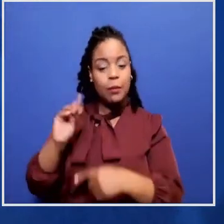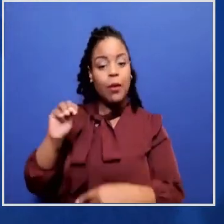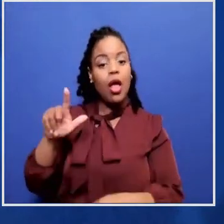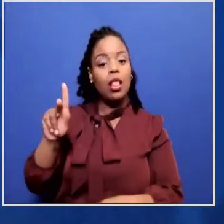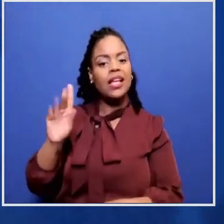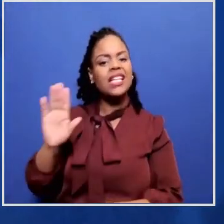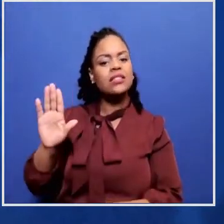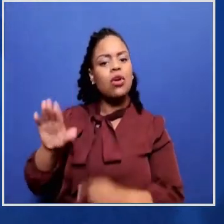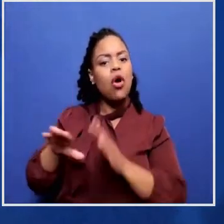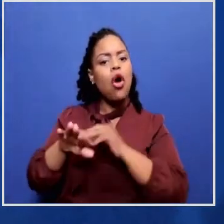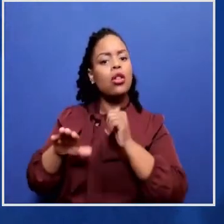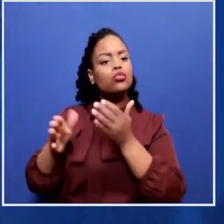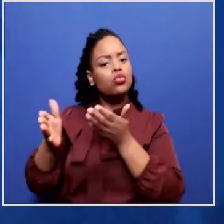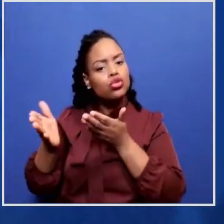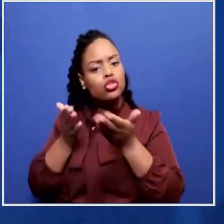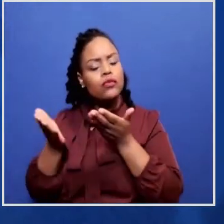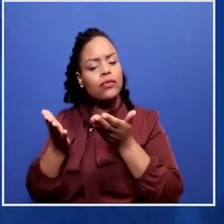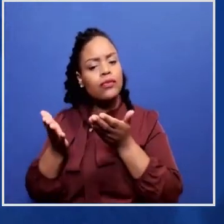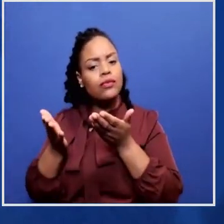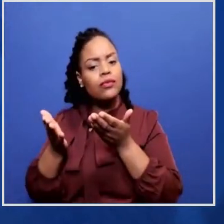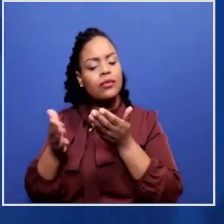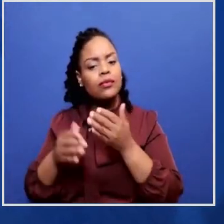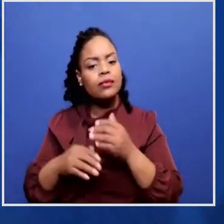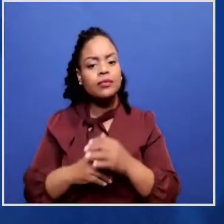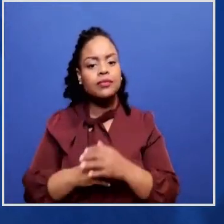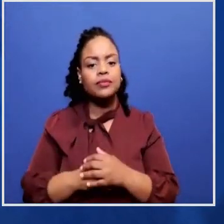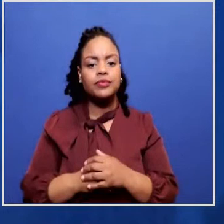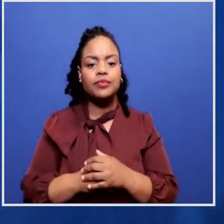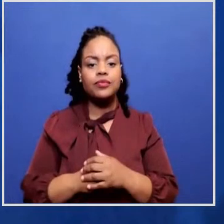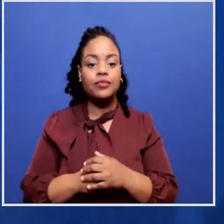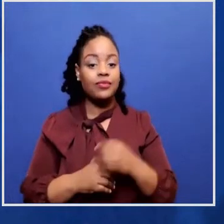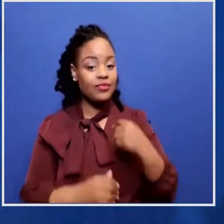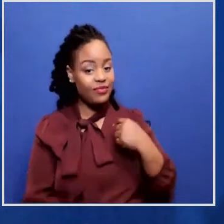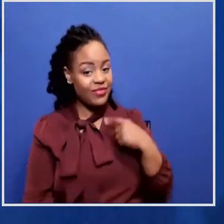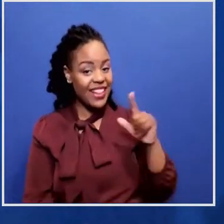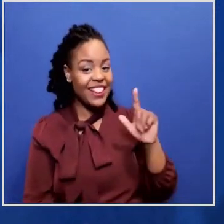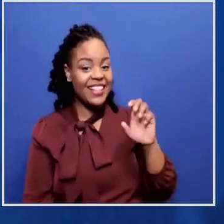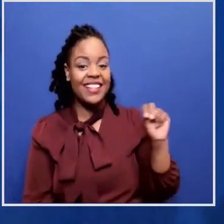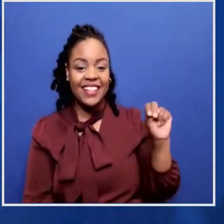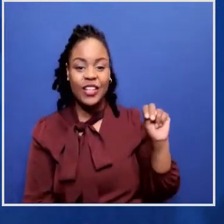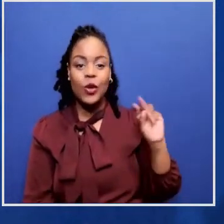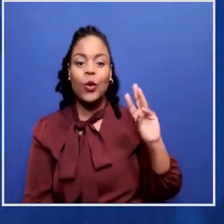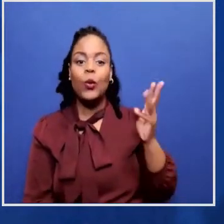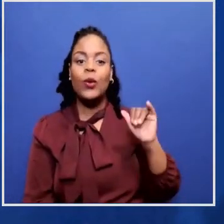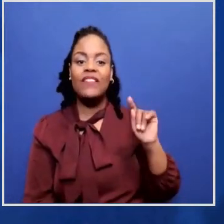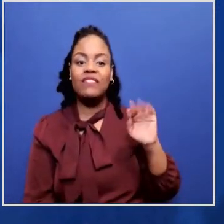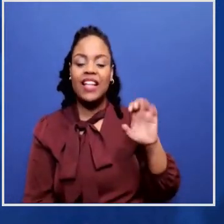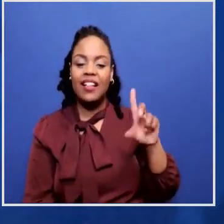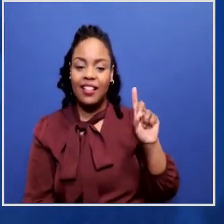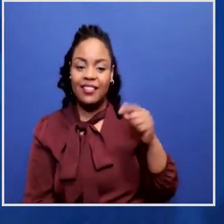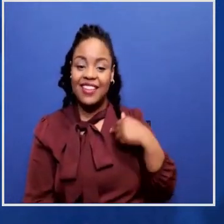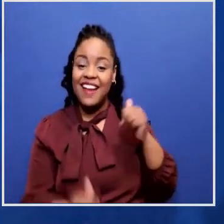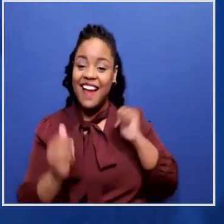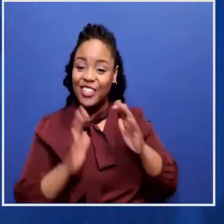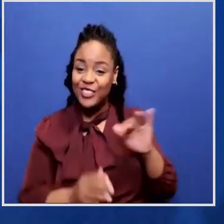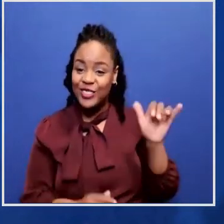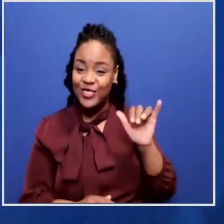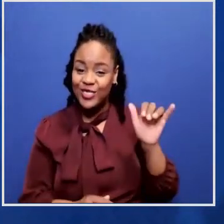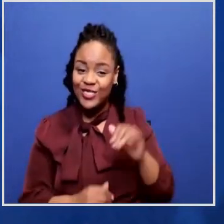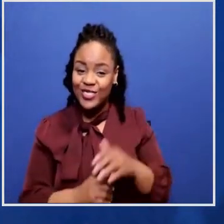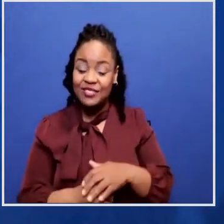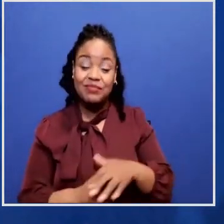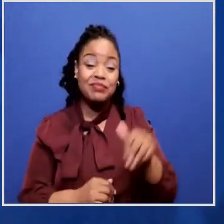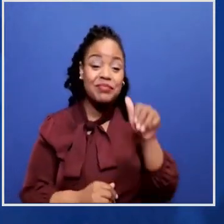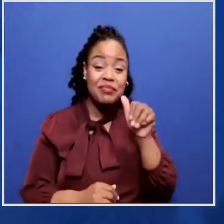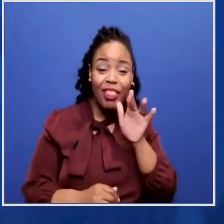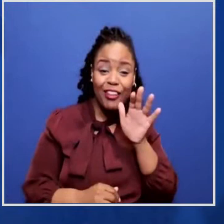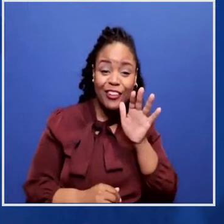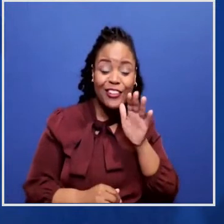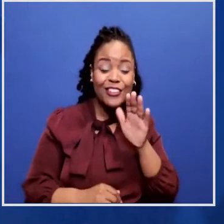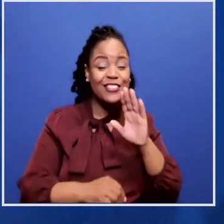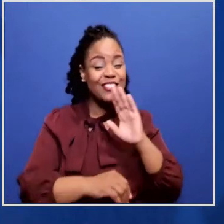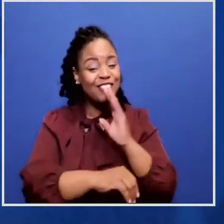PRESIDENT.